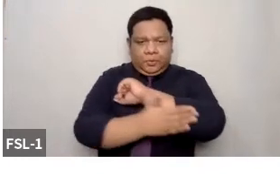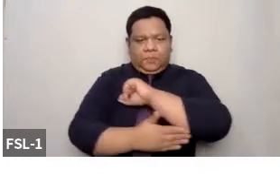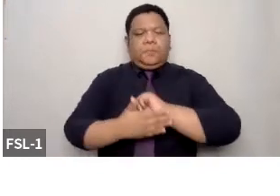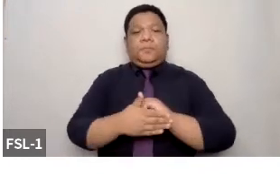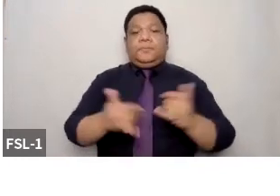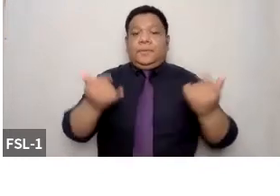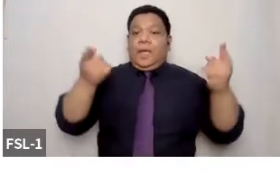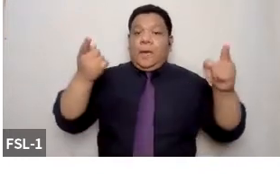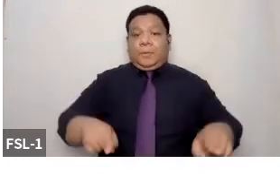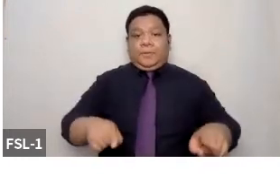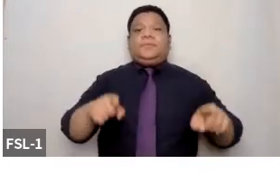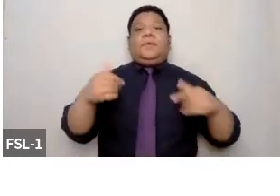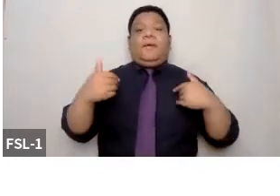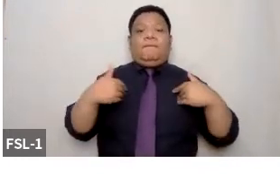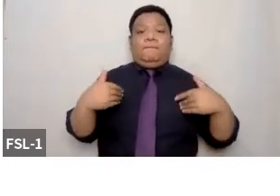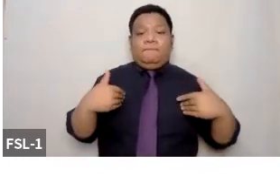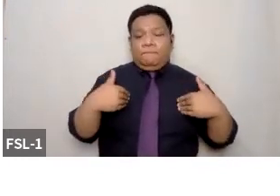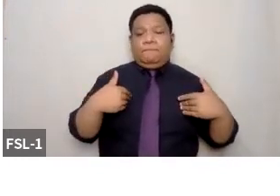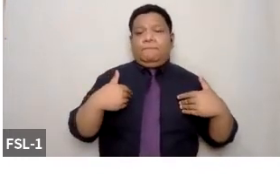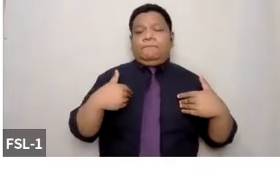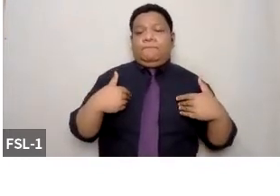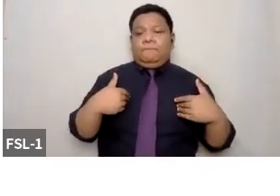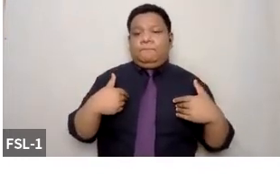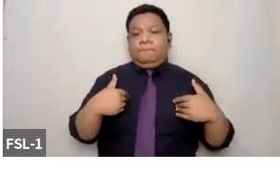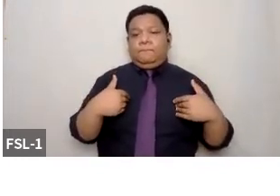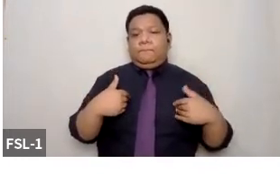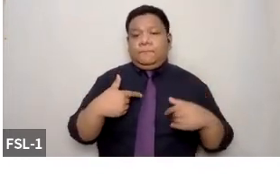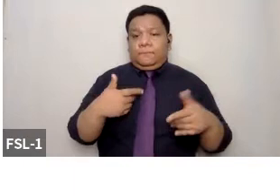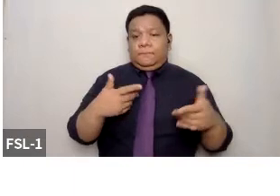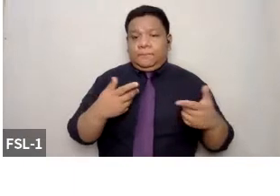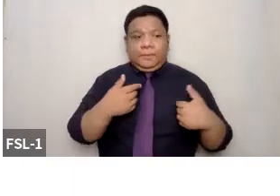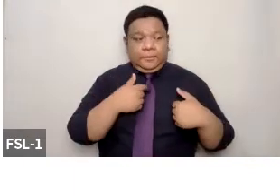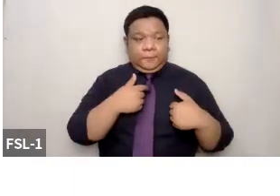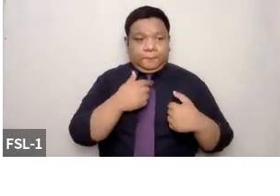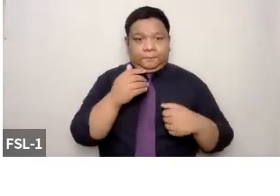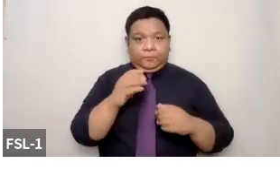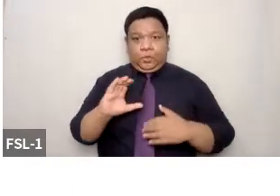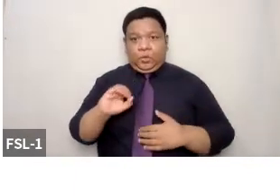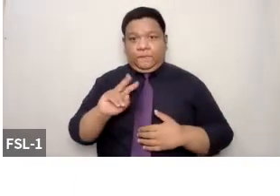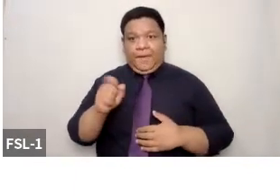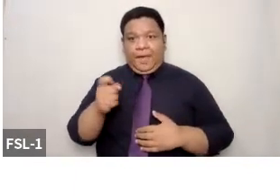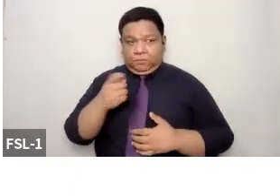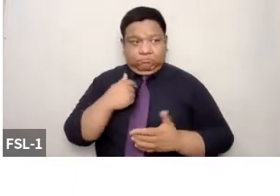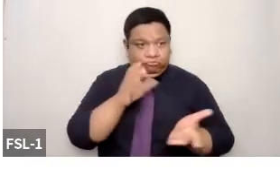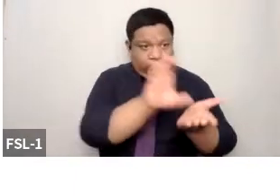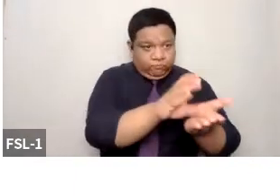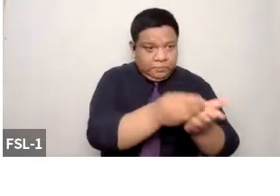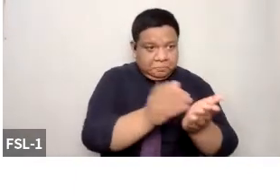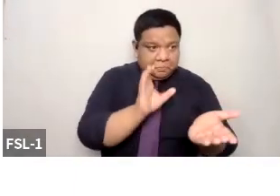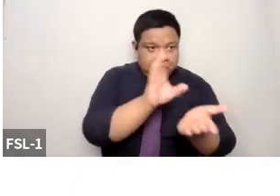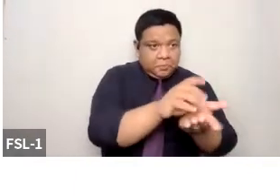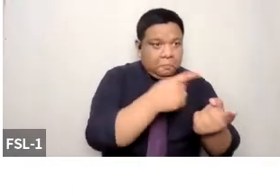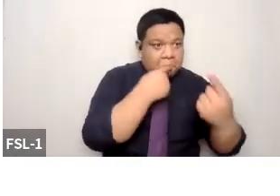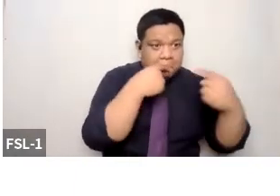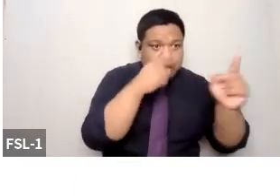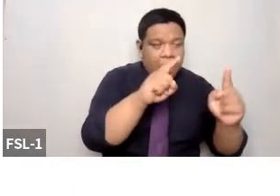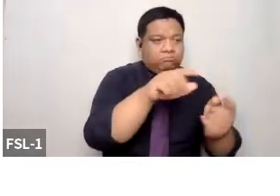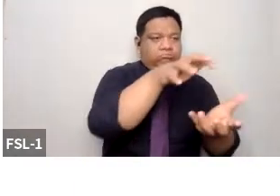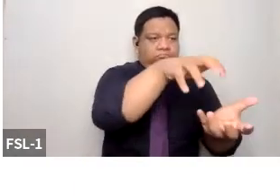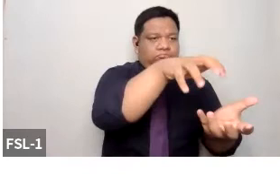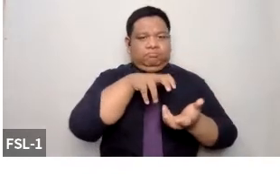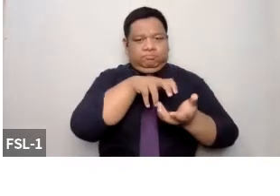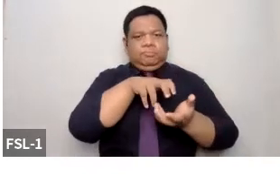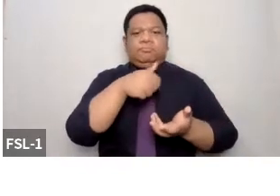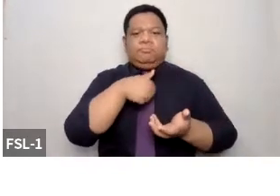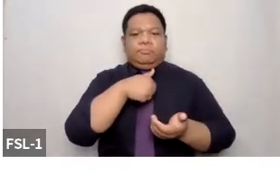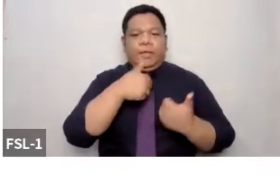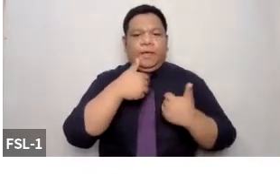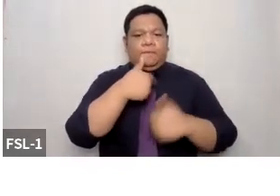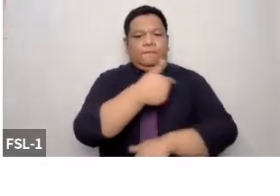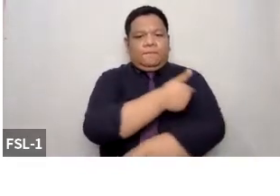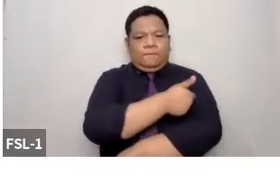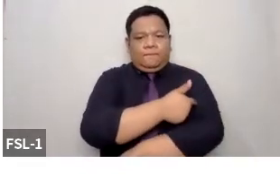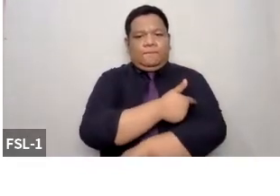There were successful vaccine developments and Covax has stocks of those.